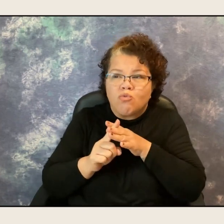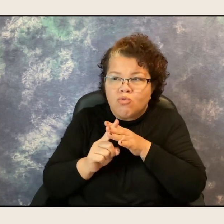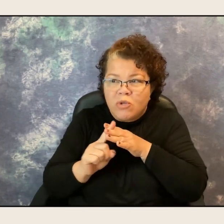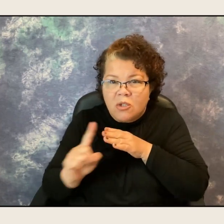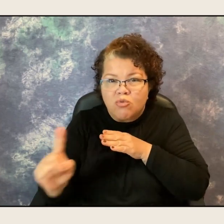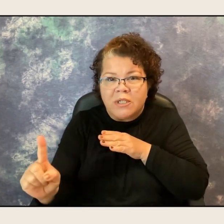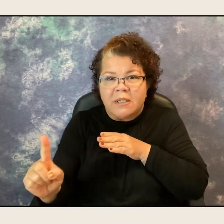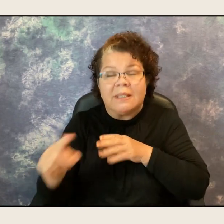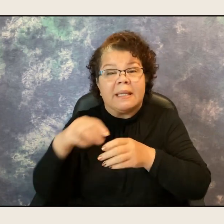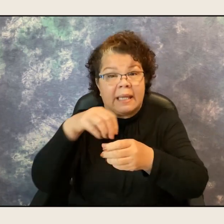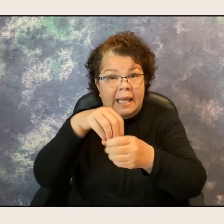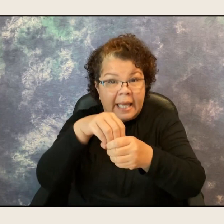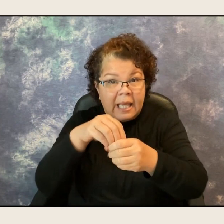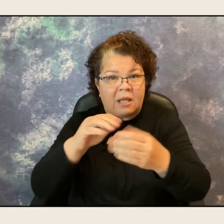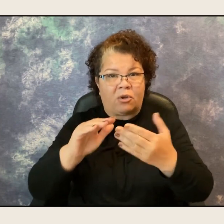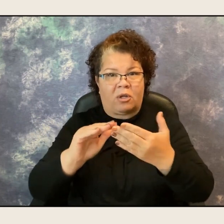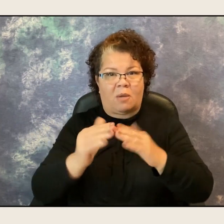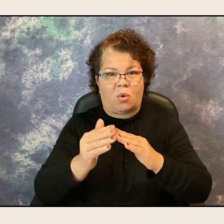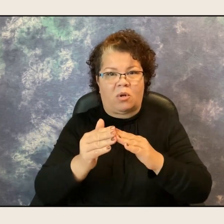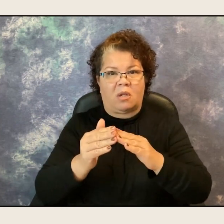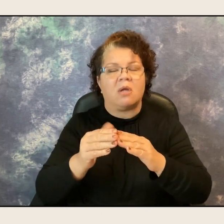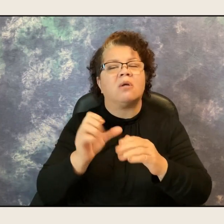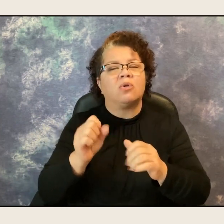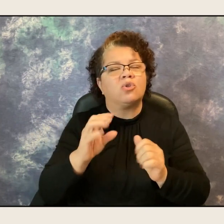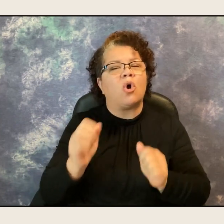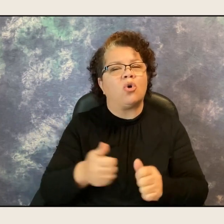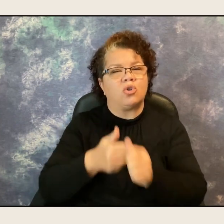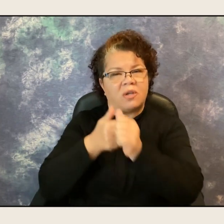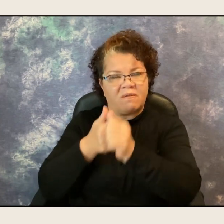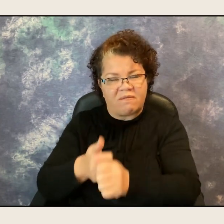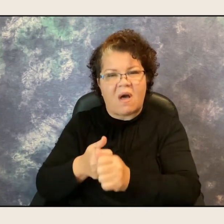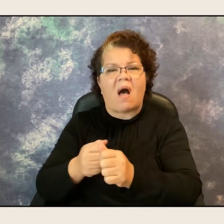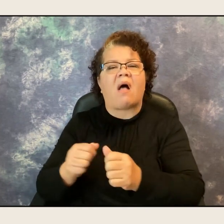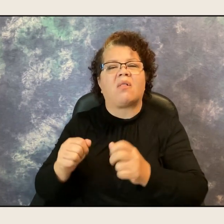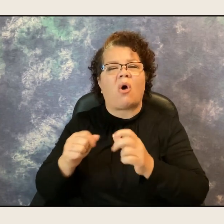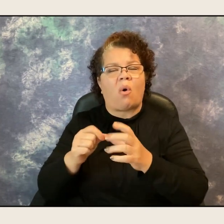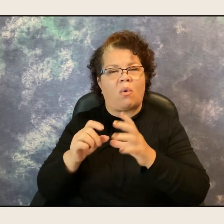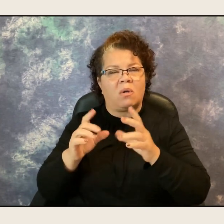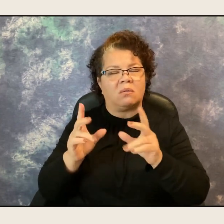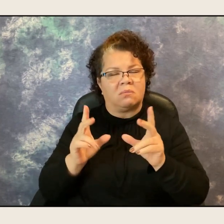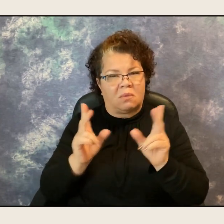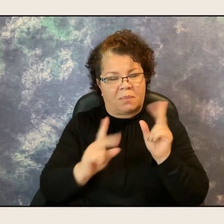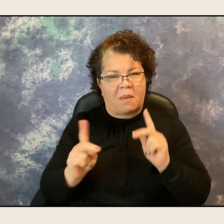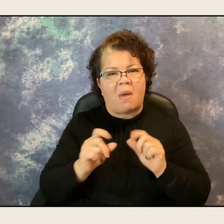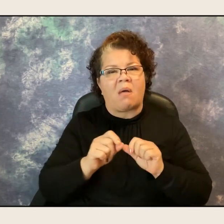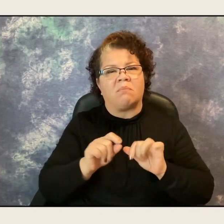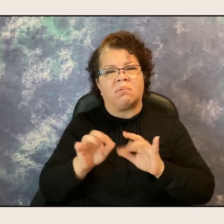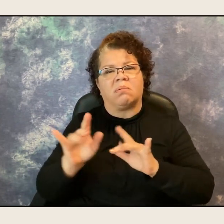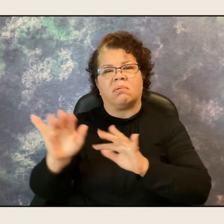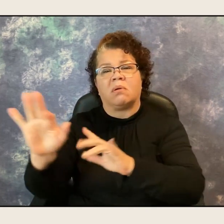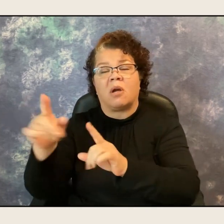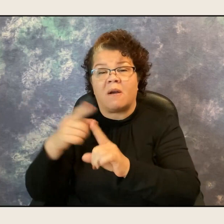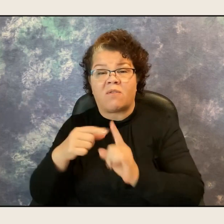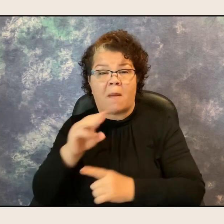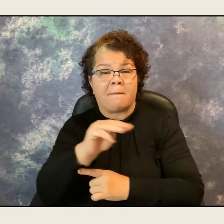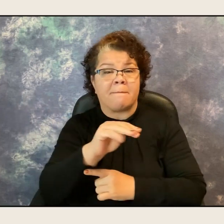And she followed the path of the great migration from Mississippi to Michigan as as many others had.